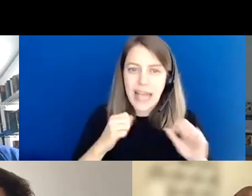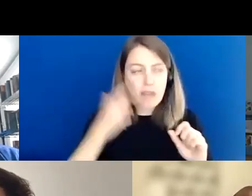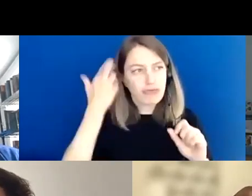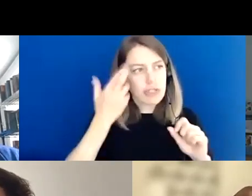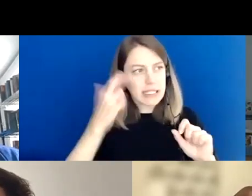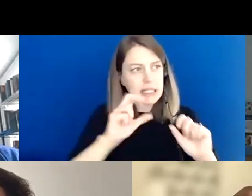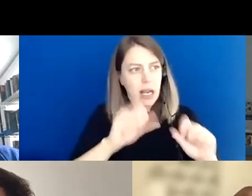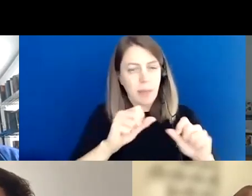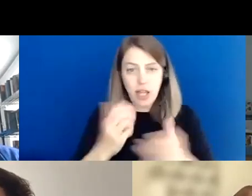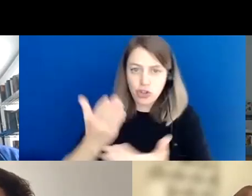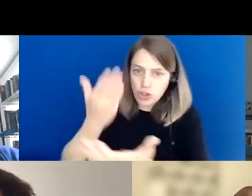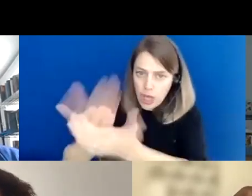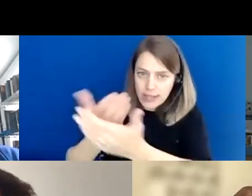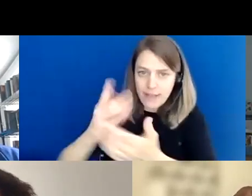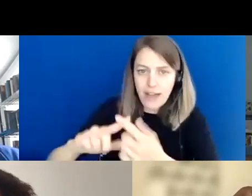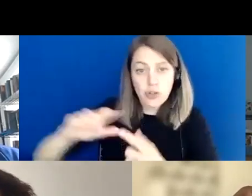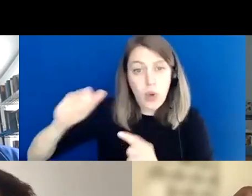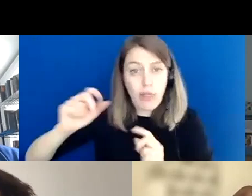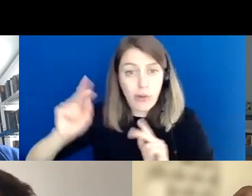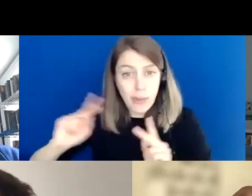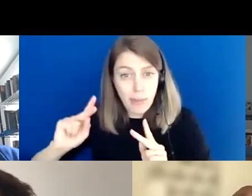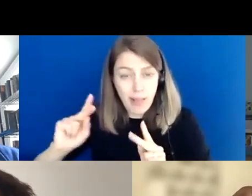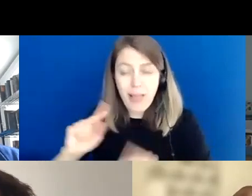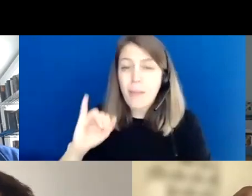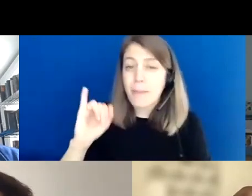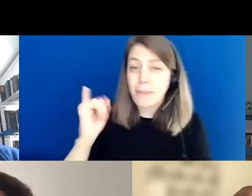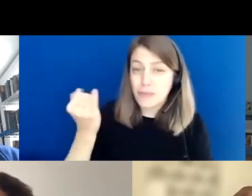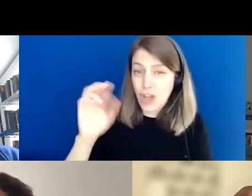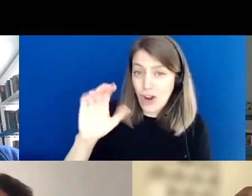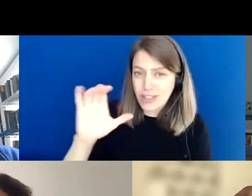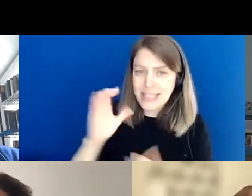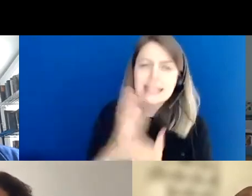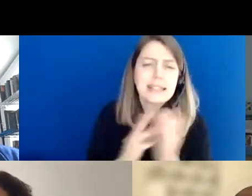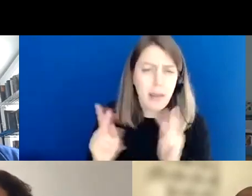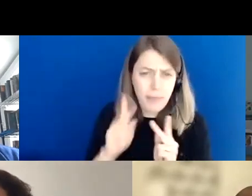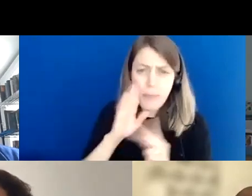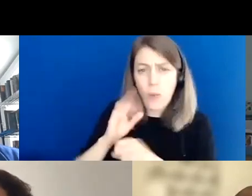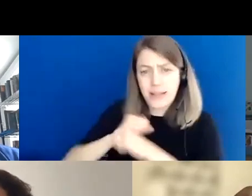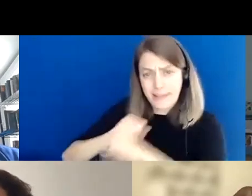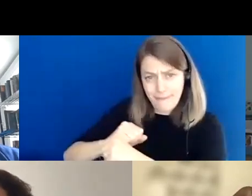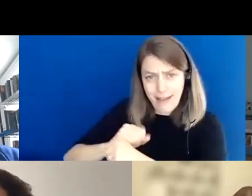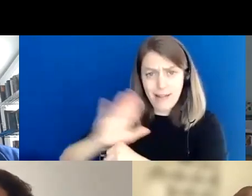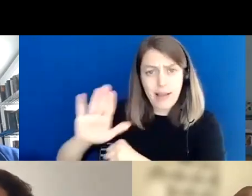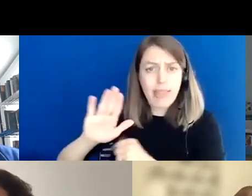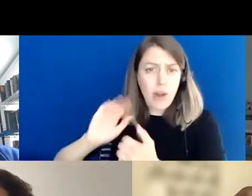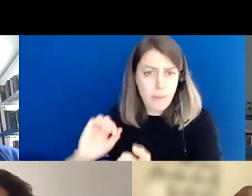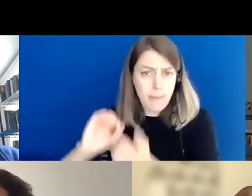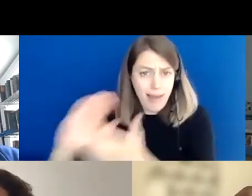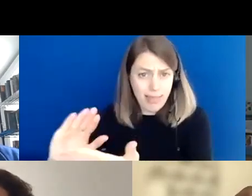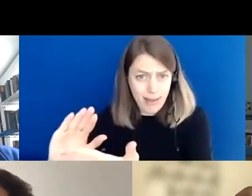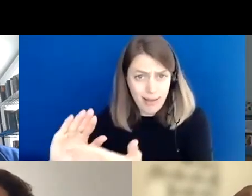Although defenders of the JRC and its aversive methods point to behavioral outcomes,